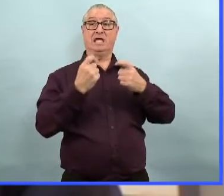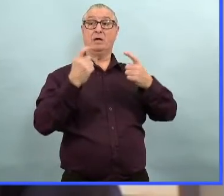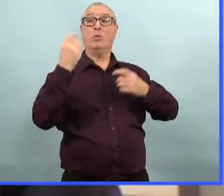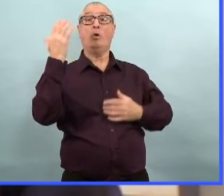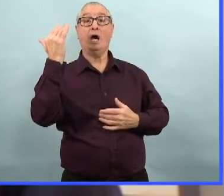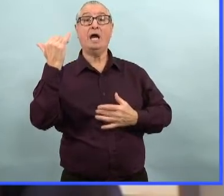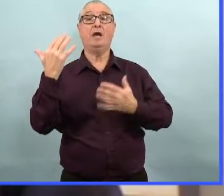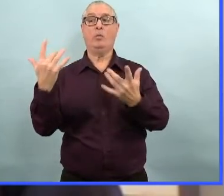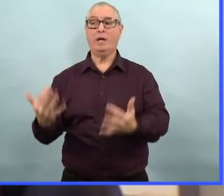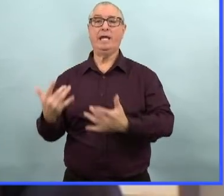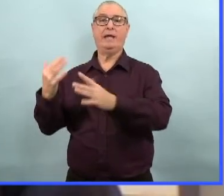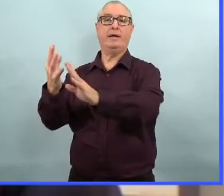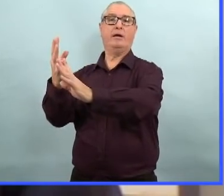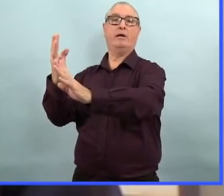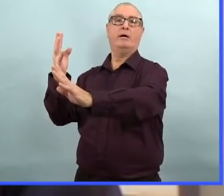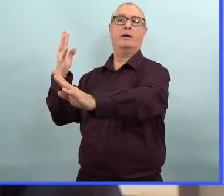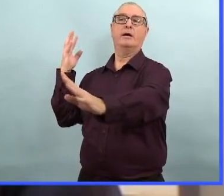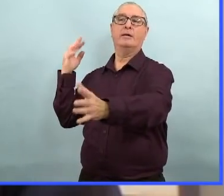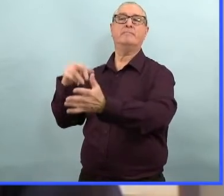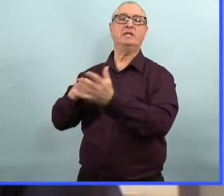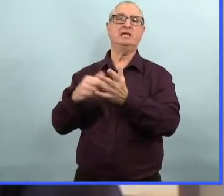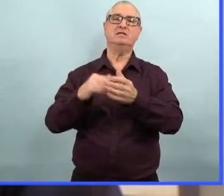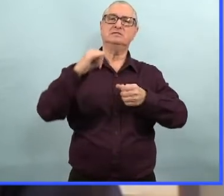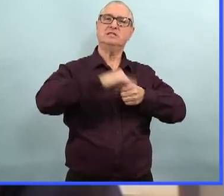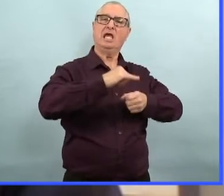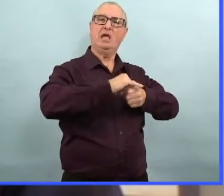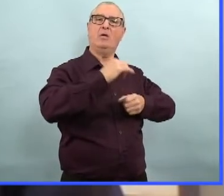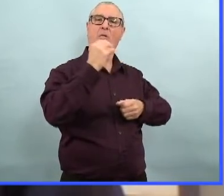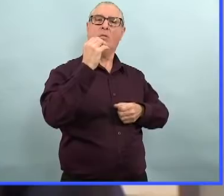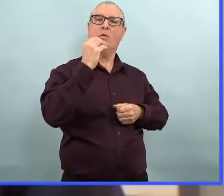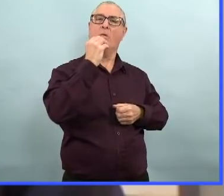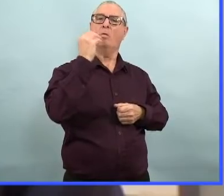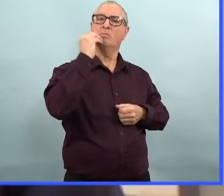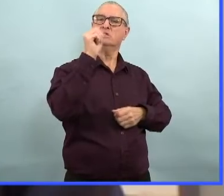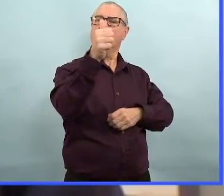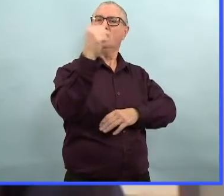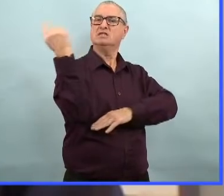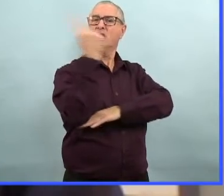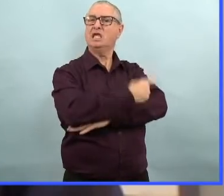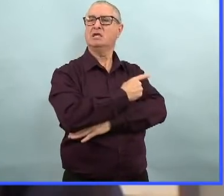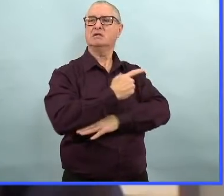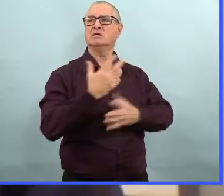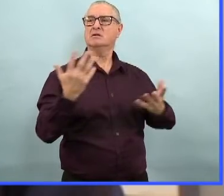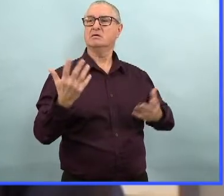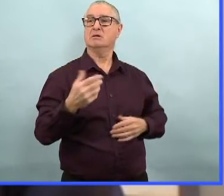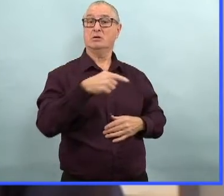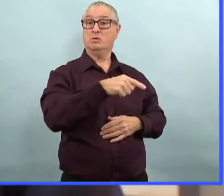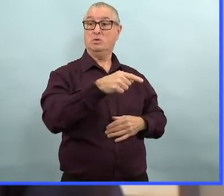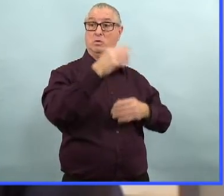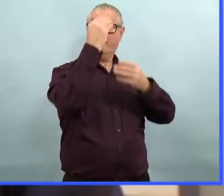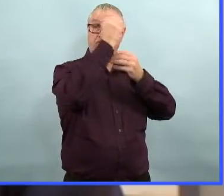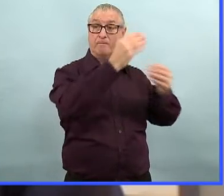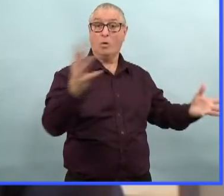should be 10 days and and you should have informed your contacts and household contacts accordingly